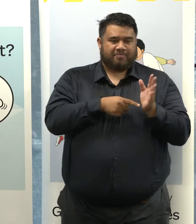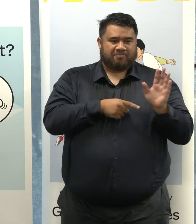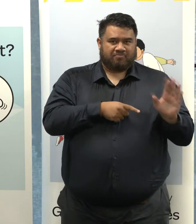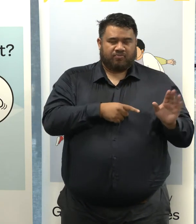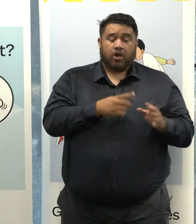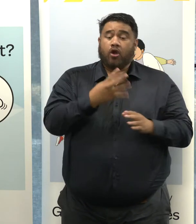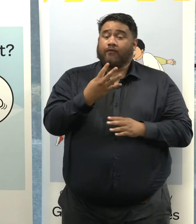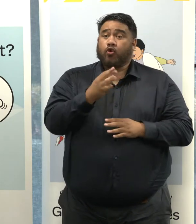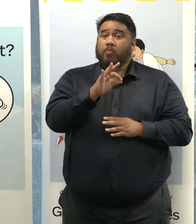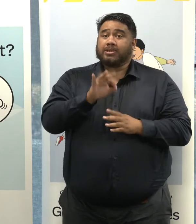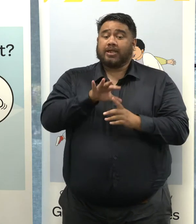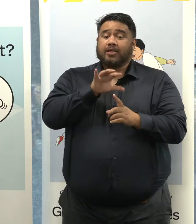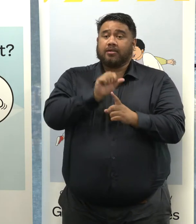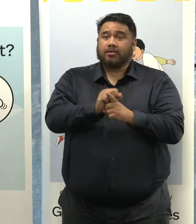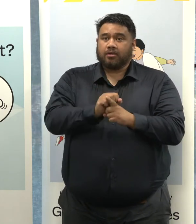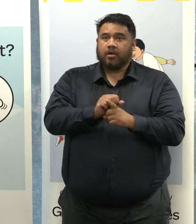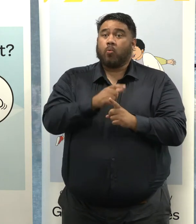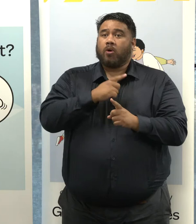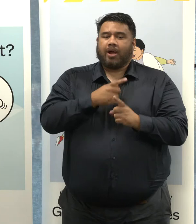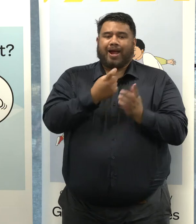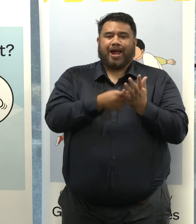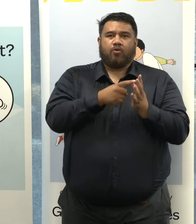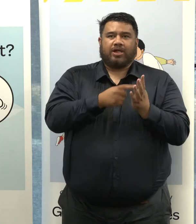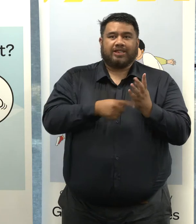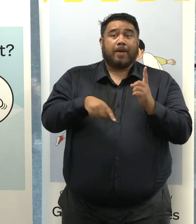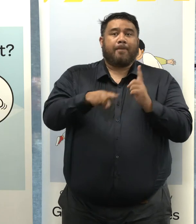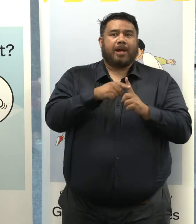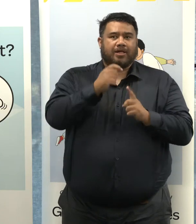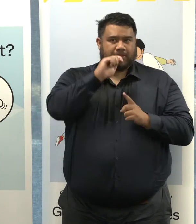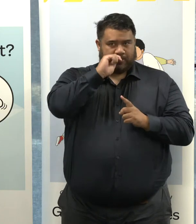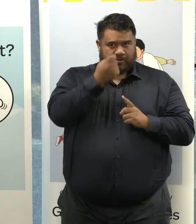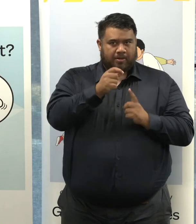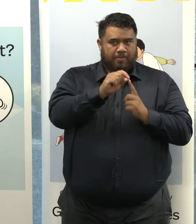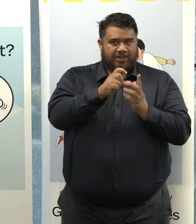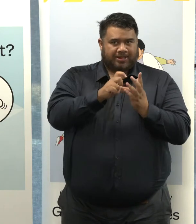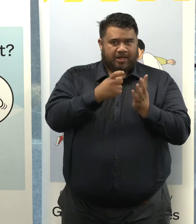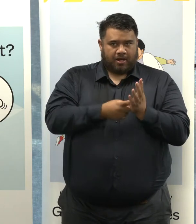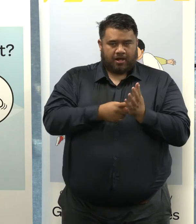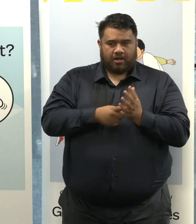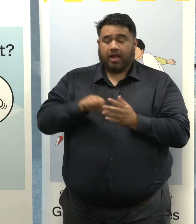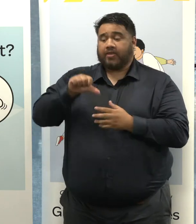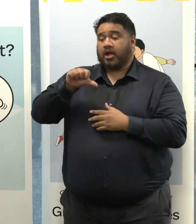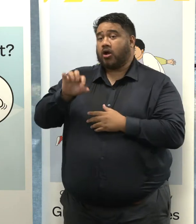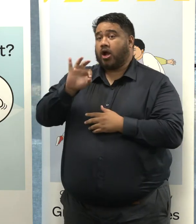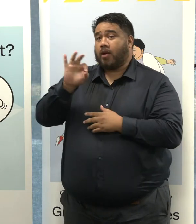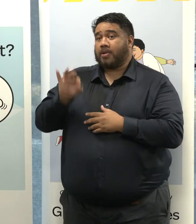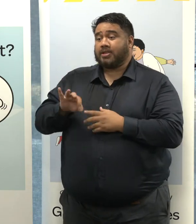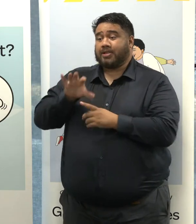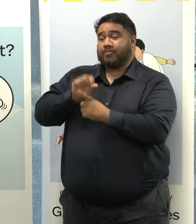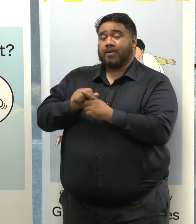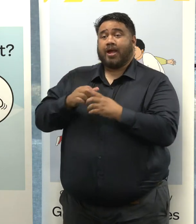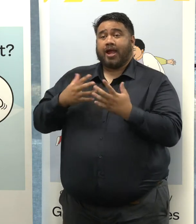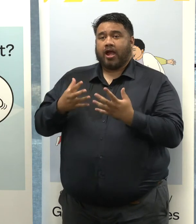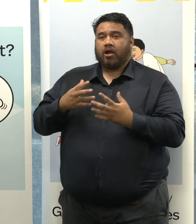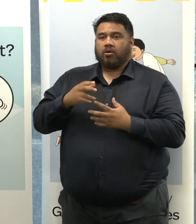diagnosed through the use of rapid antigen tests.